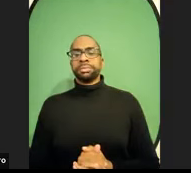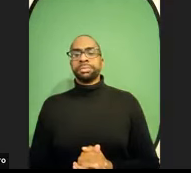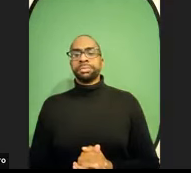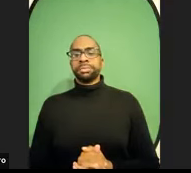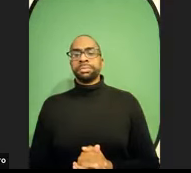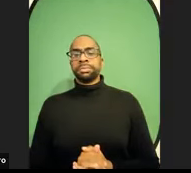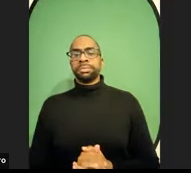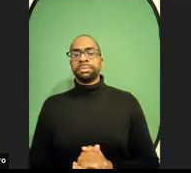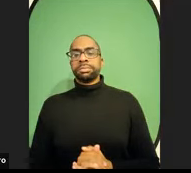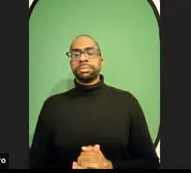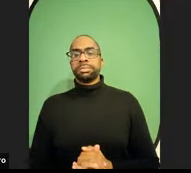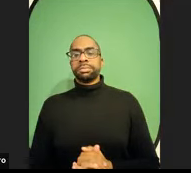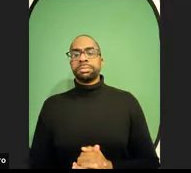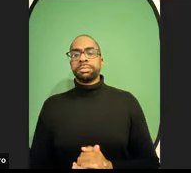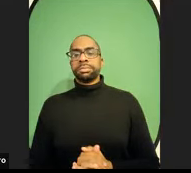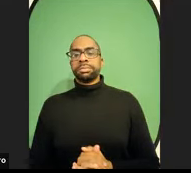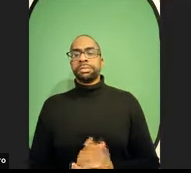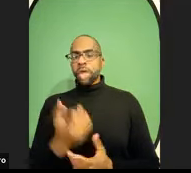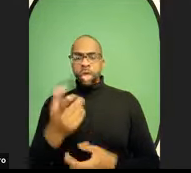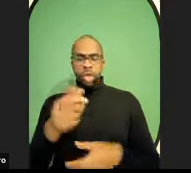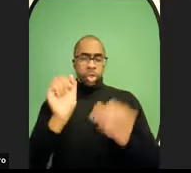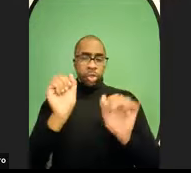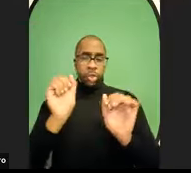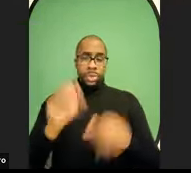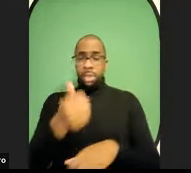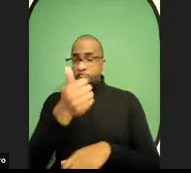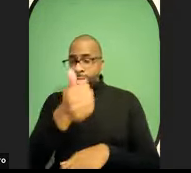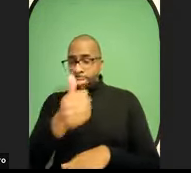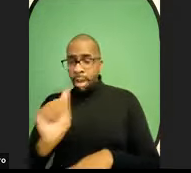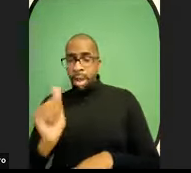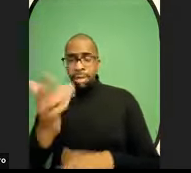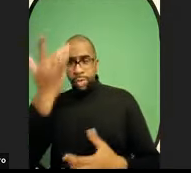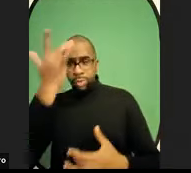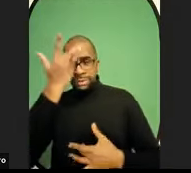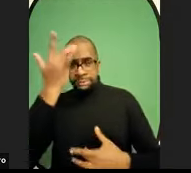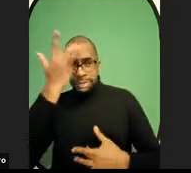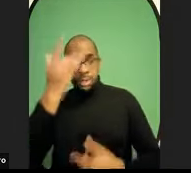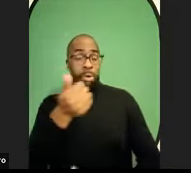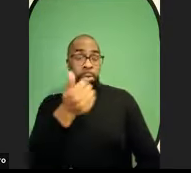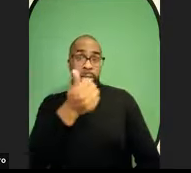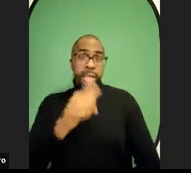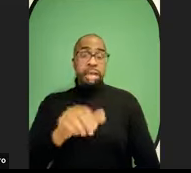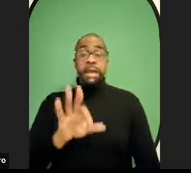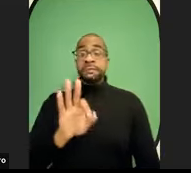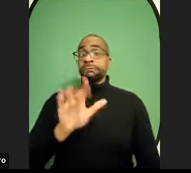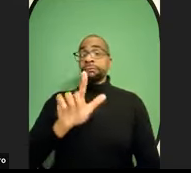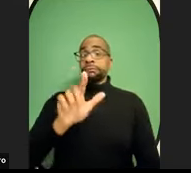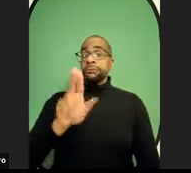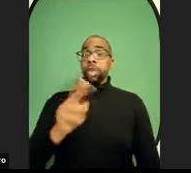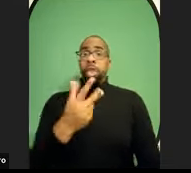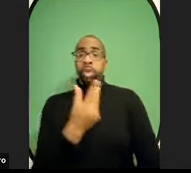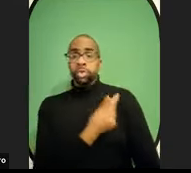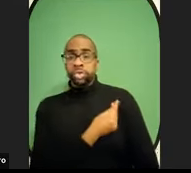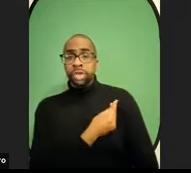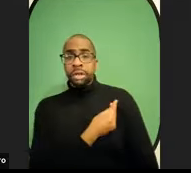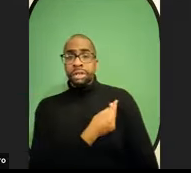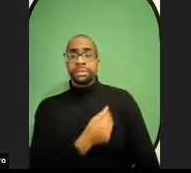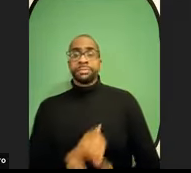reported on that, so. the kids. Um, we haven't really seen cases reported on that. So , you know you can get the e memory from any virus, you can go beyond memory from the solution go beyond memory from the flu shot, so.